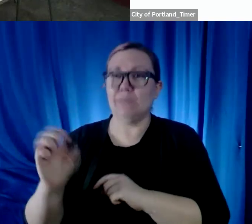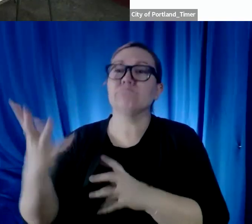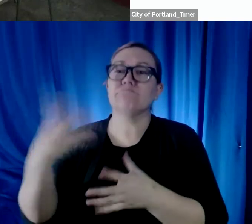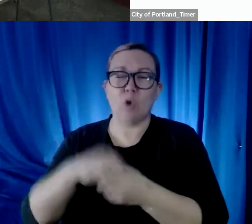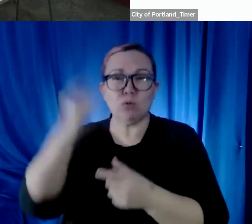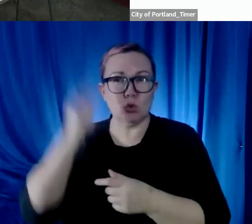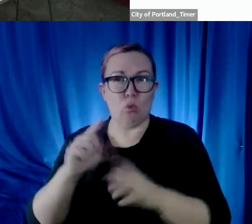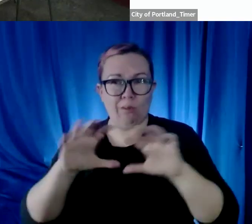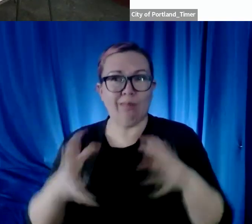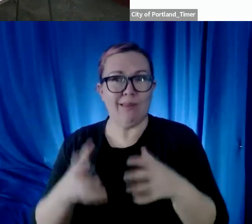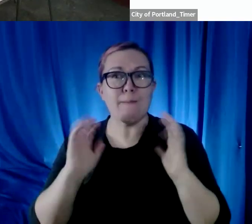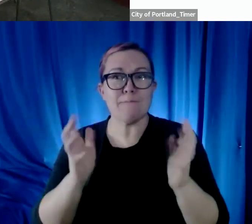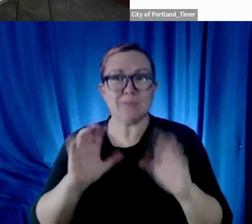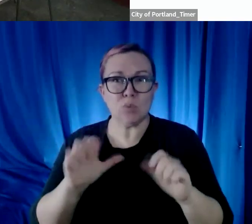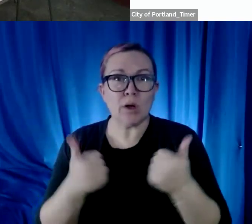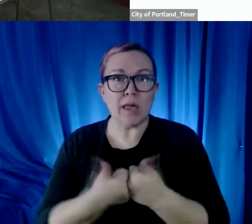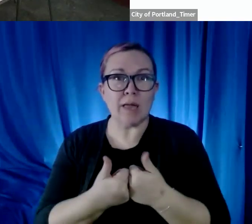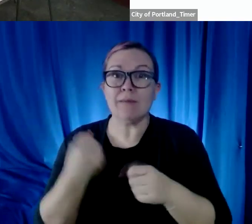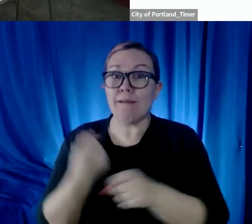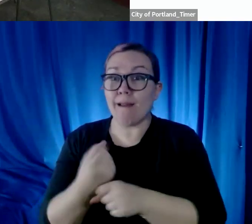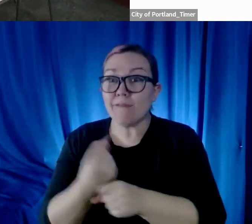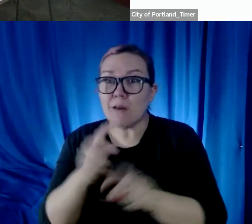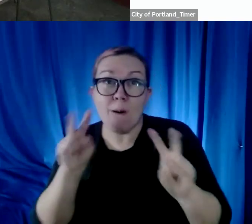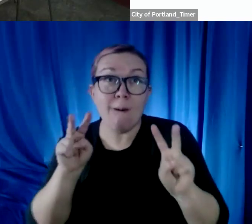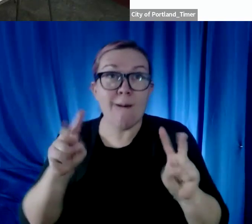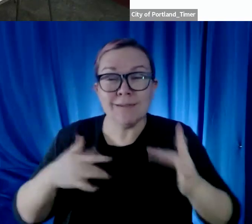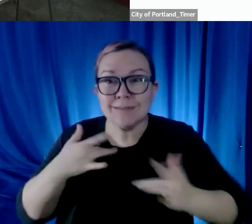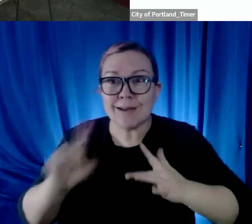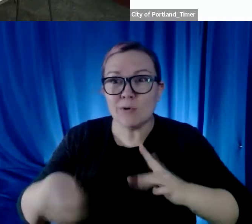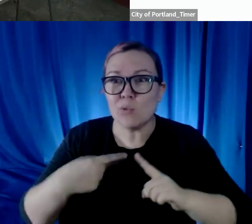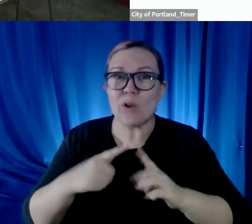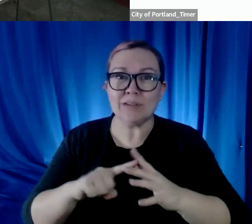I'm always grinning from ear to ear when the season starts and are very unhappy when it ends.